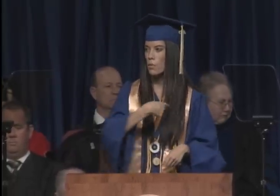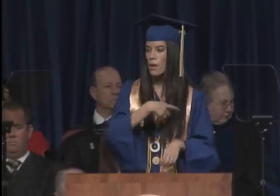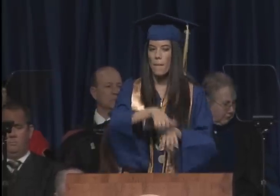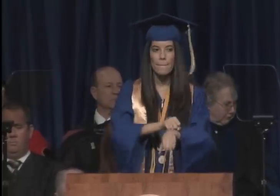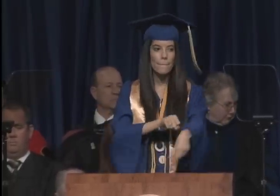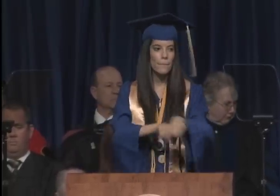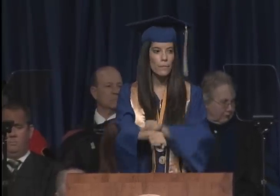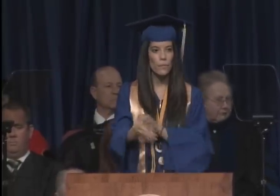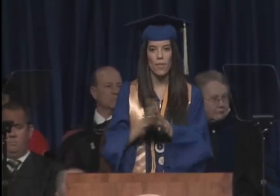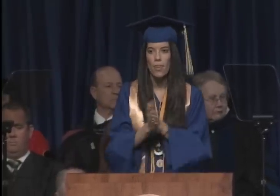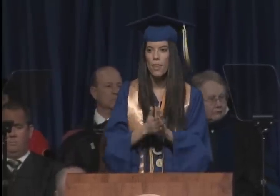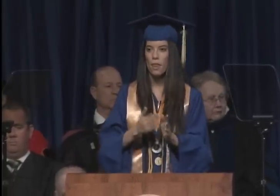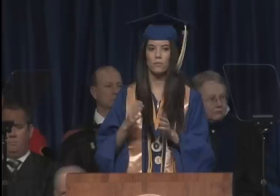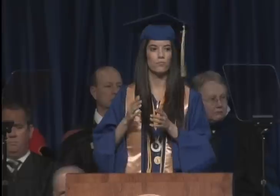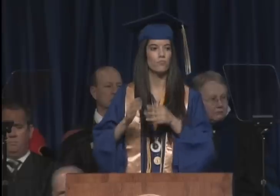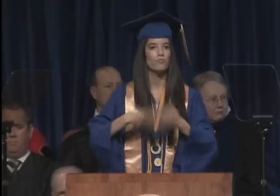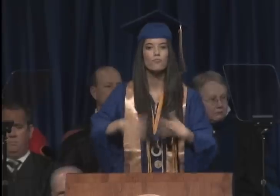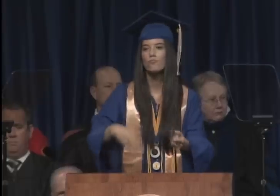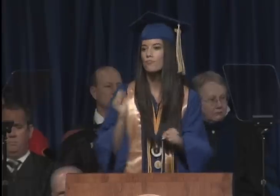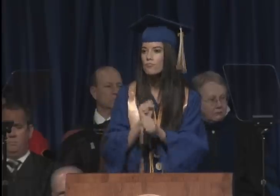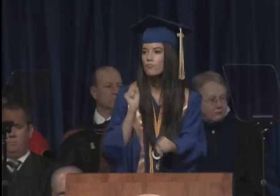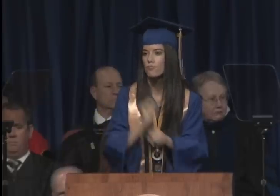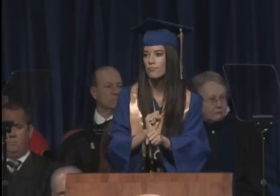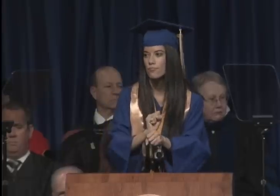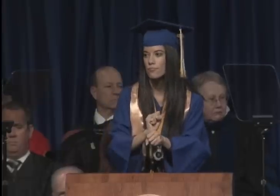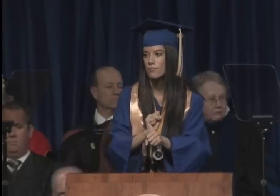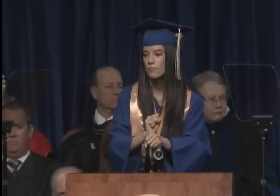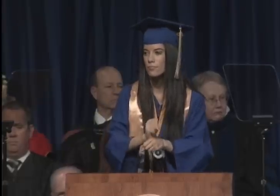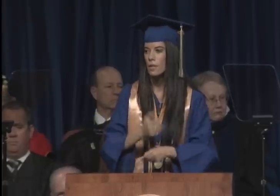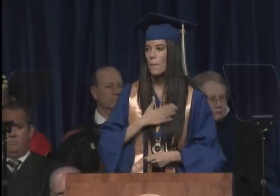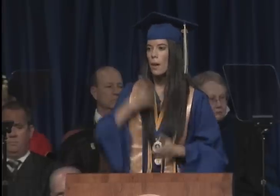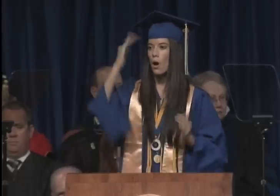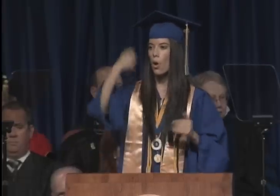it is us who have to actually open the door.